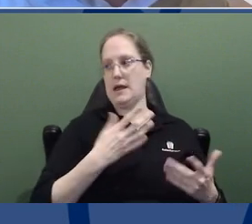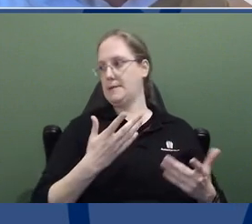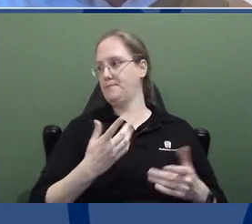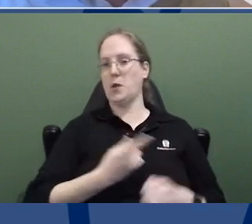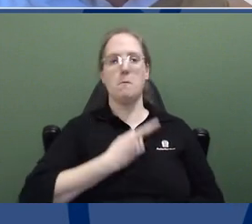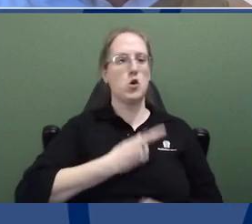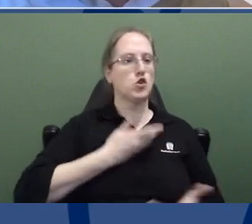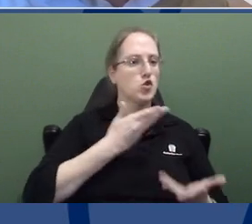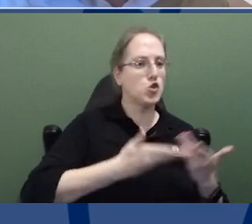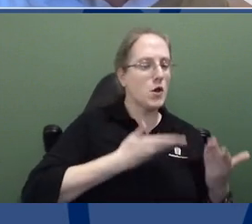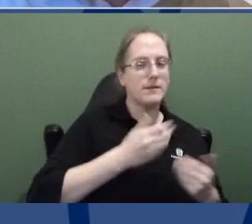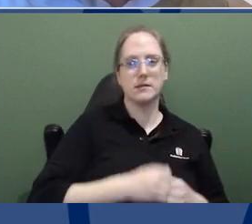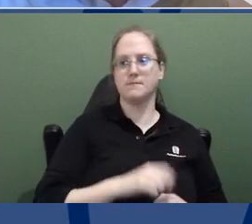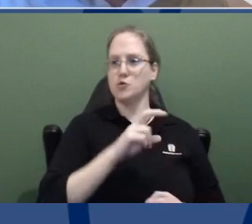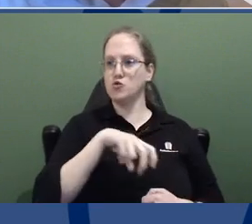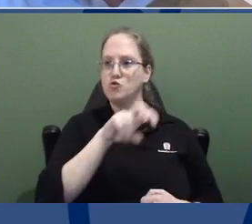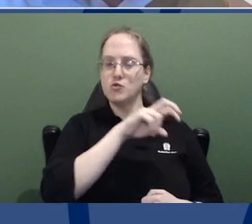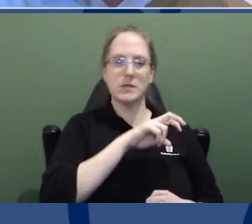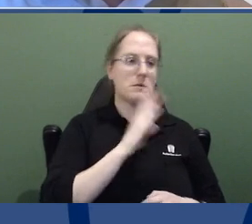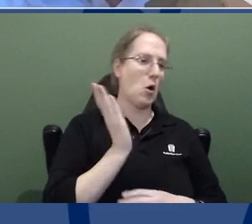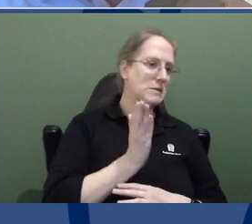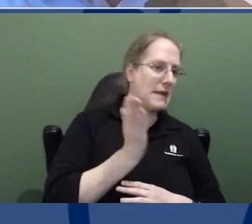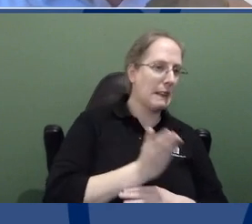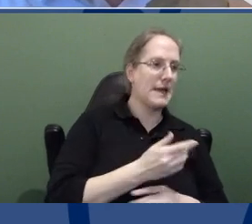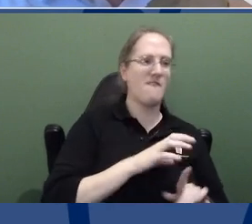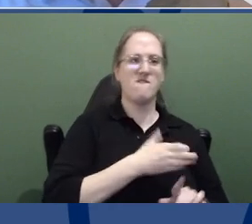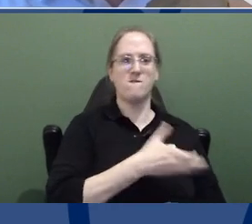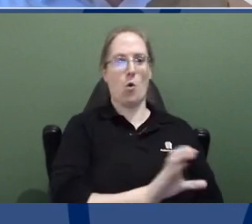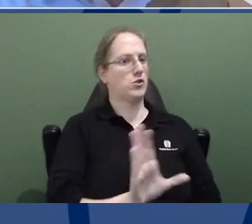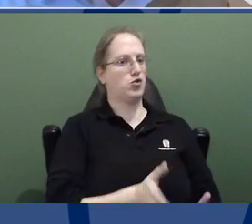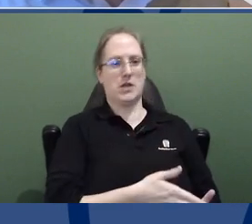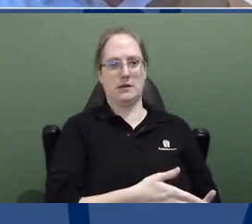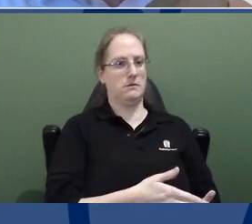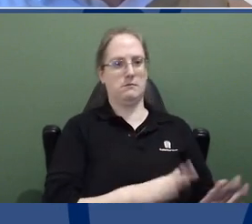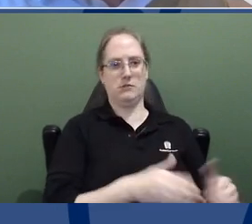hospitality industries we know are highly impacted and we also know a lot of retail